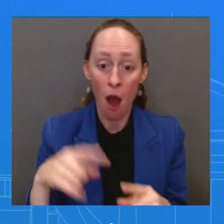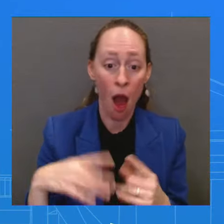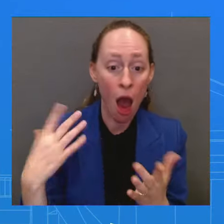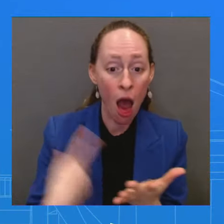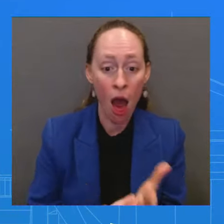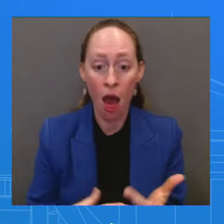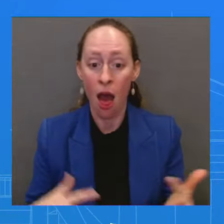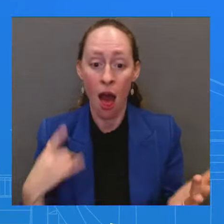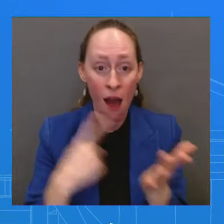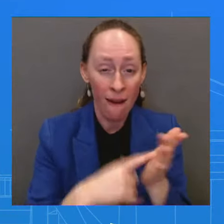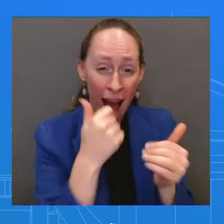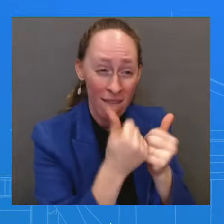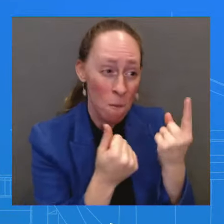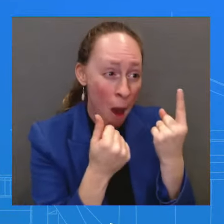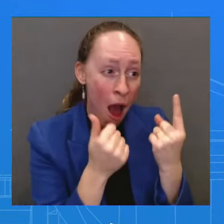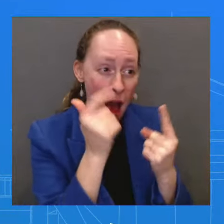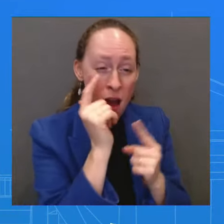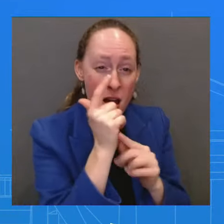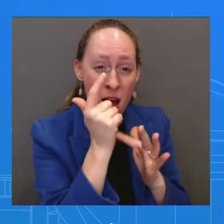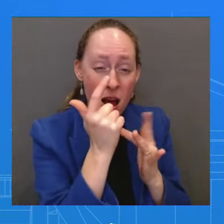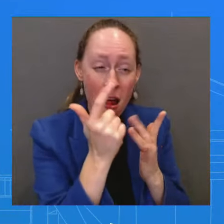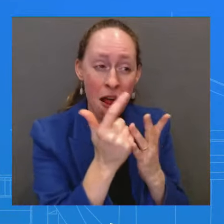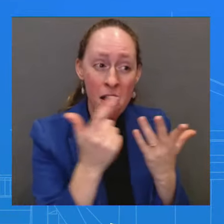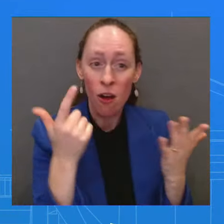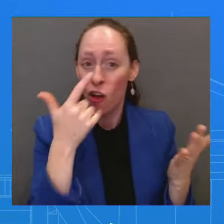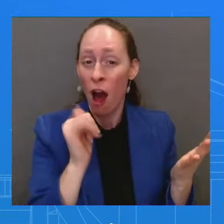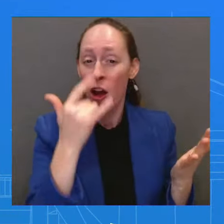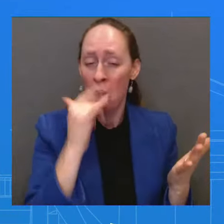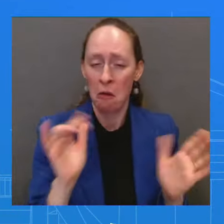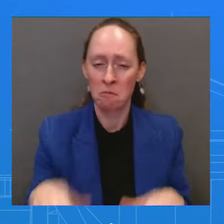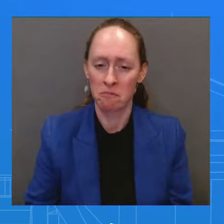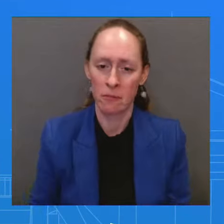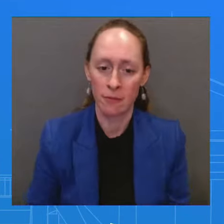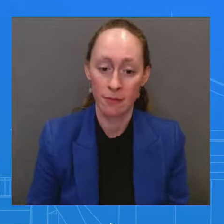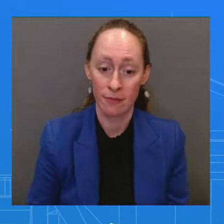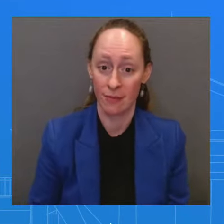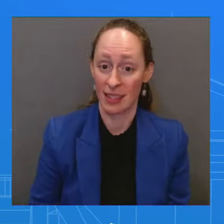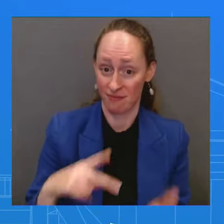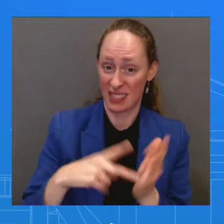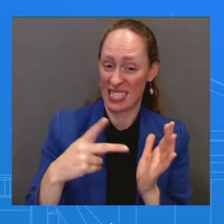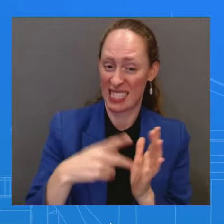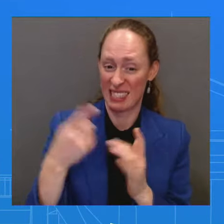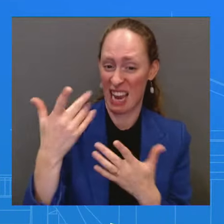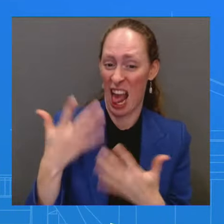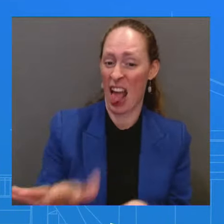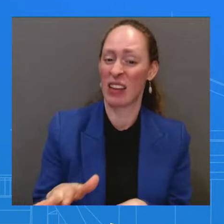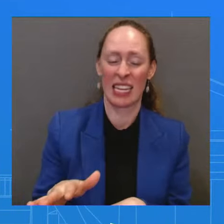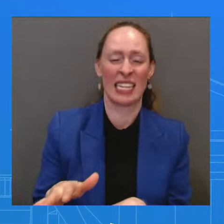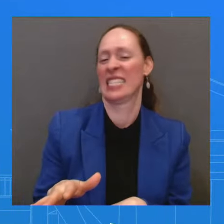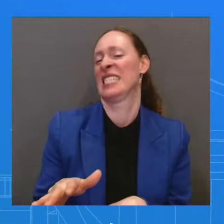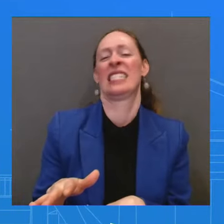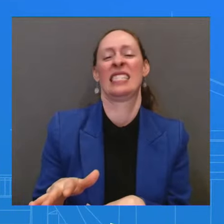The Press: So, I suppose that means you don't want to answer about his relationship with Steve Scalise? Ms. Jean-Pierre: I'm not going to get into characterizing each relationship